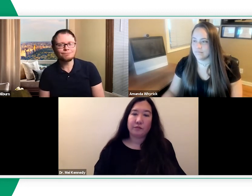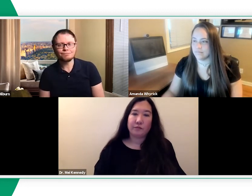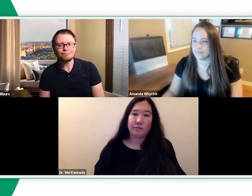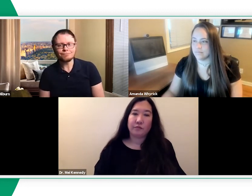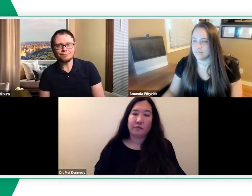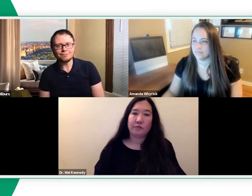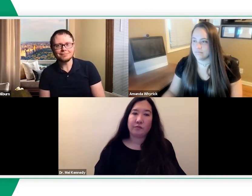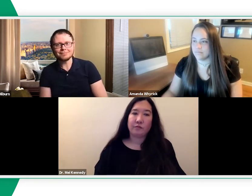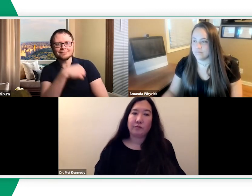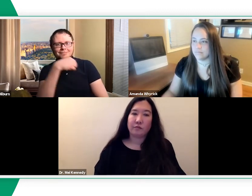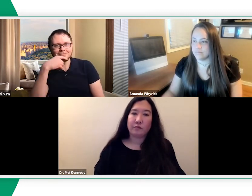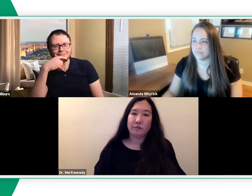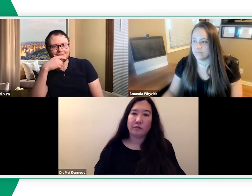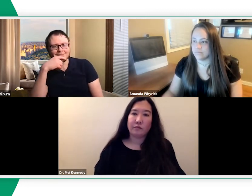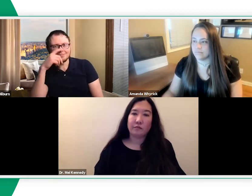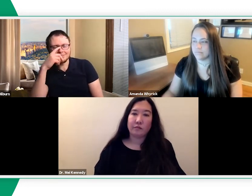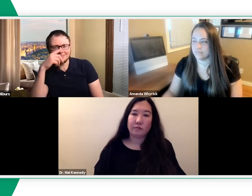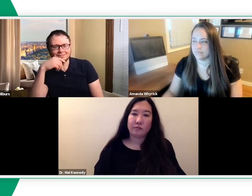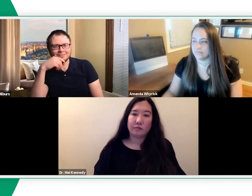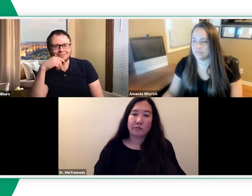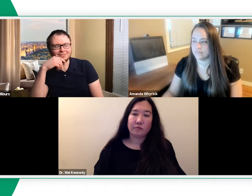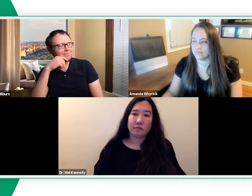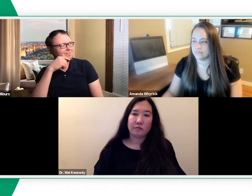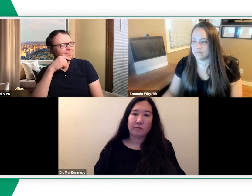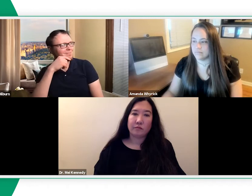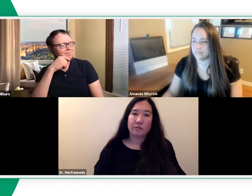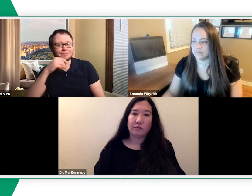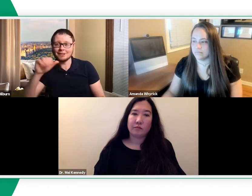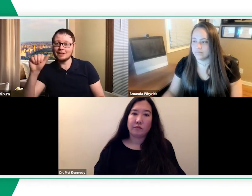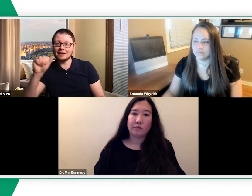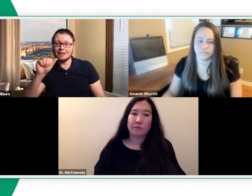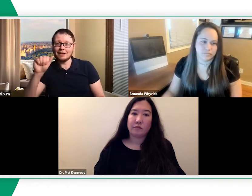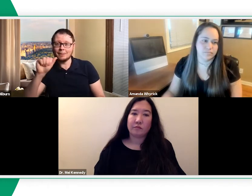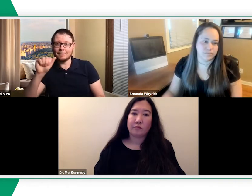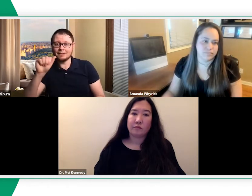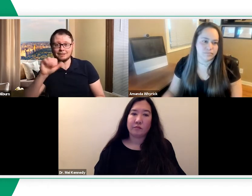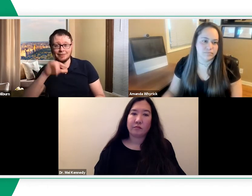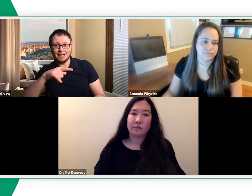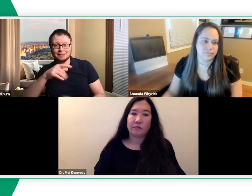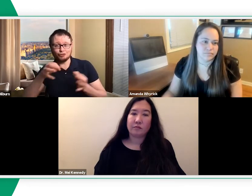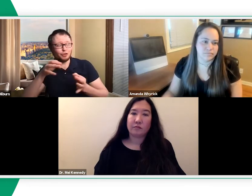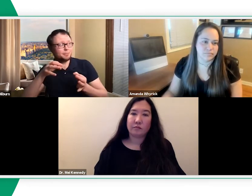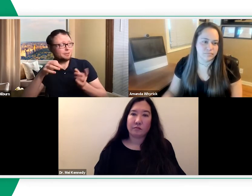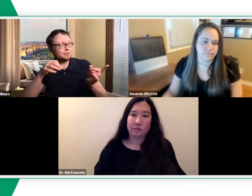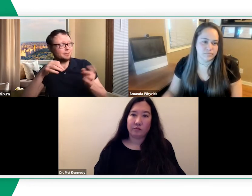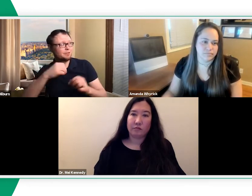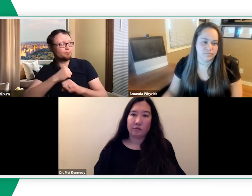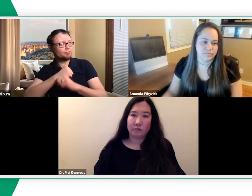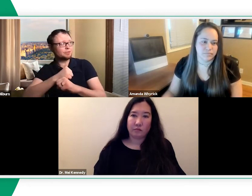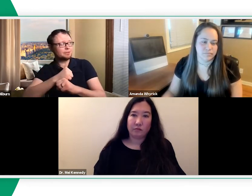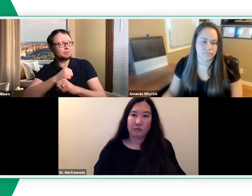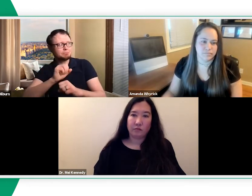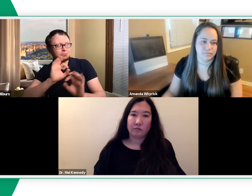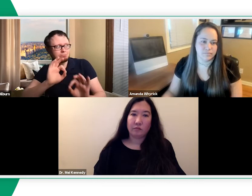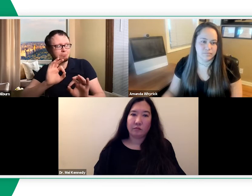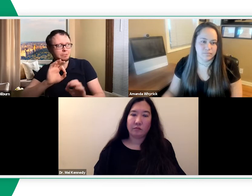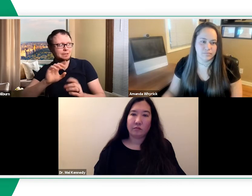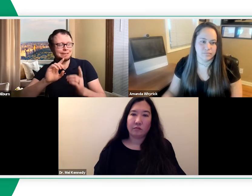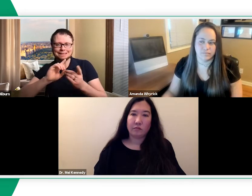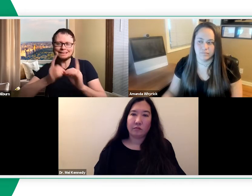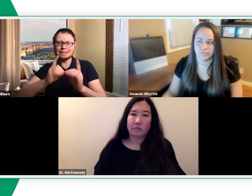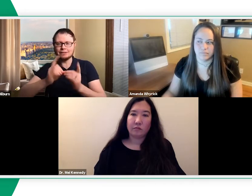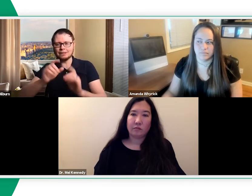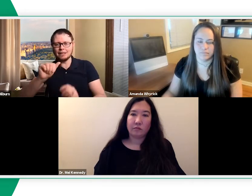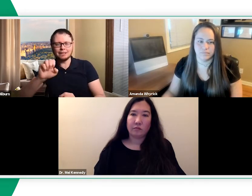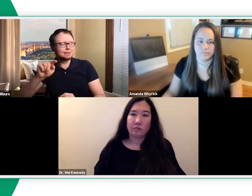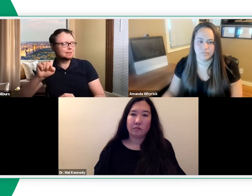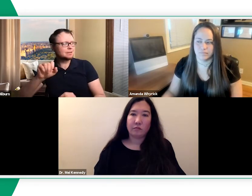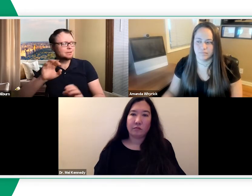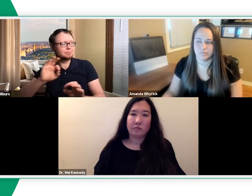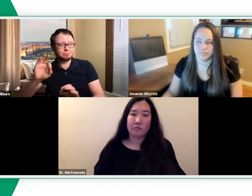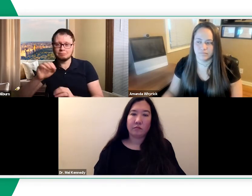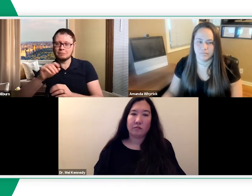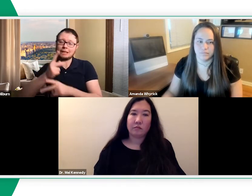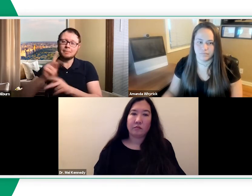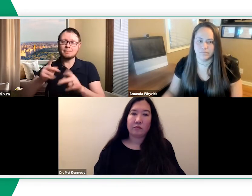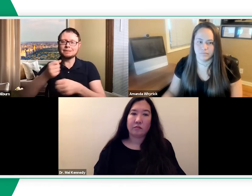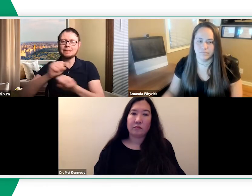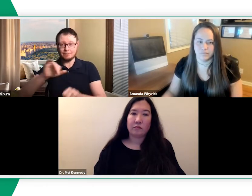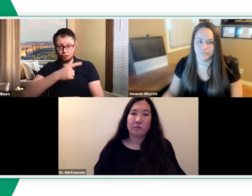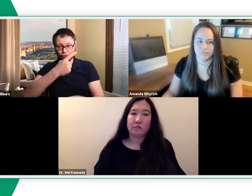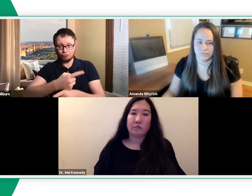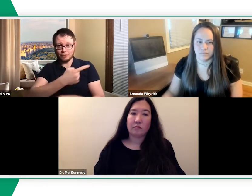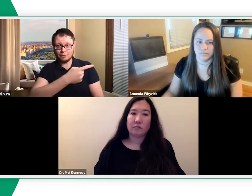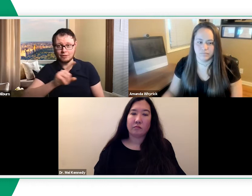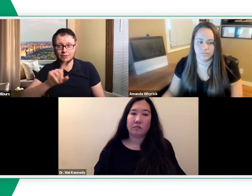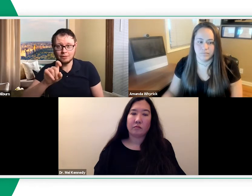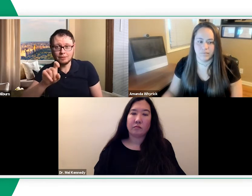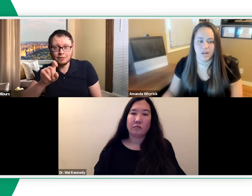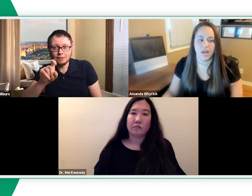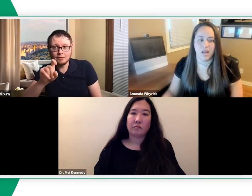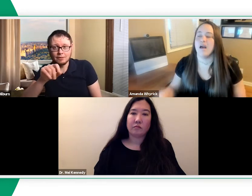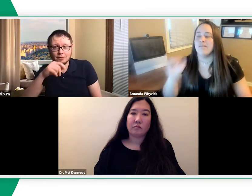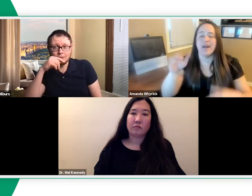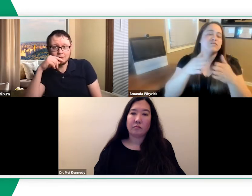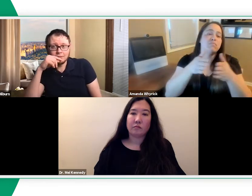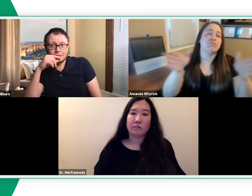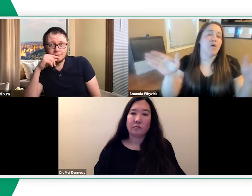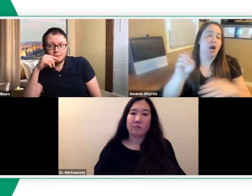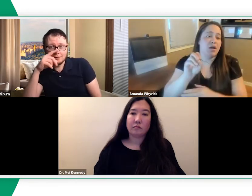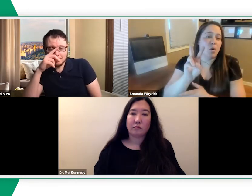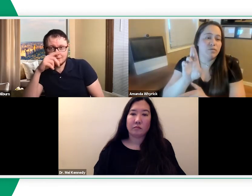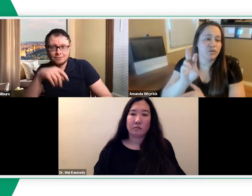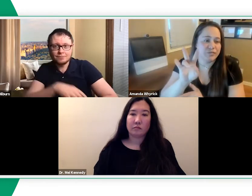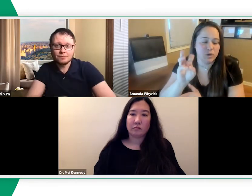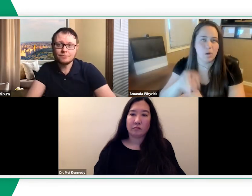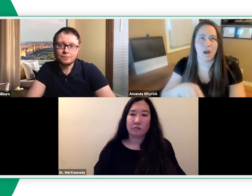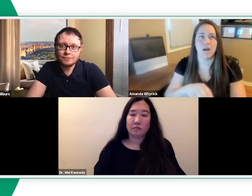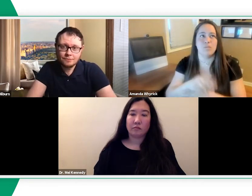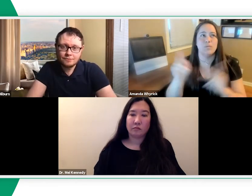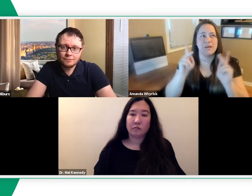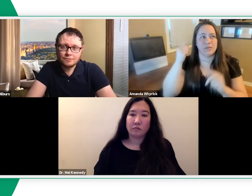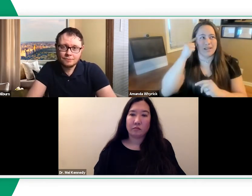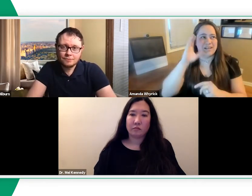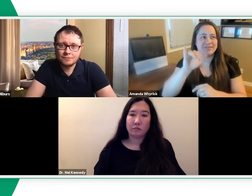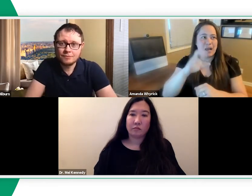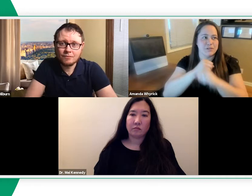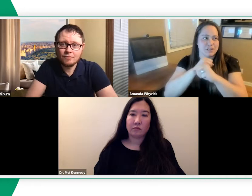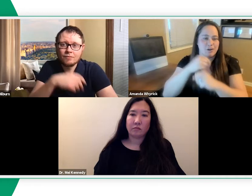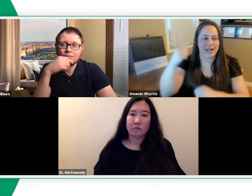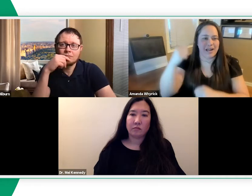Very true. Yes. >>AMANDA WHYRICK: That is a broad overview.